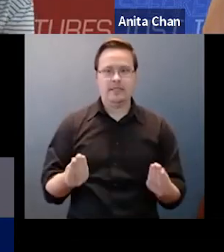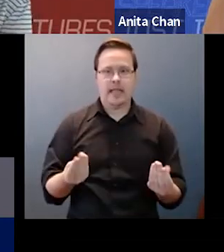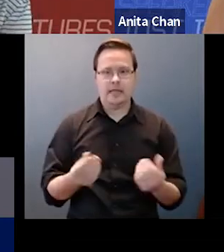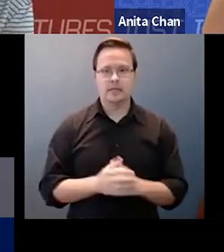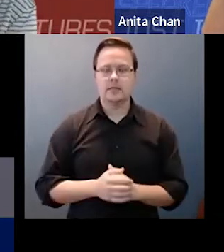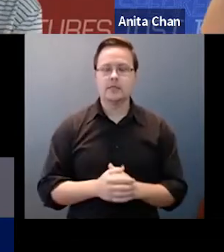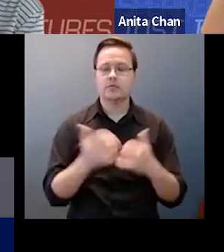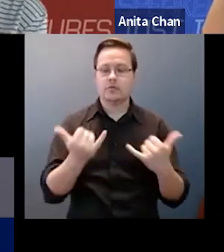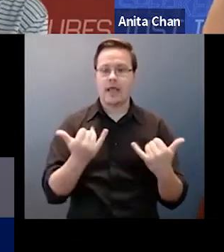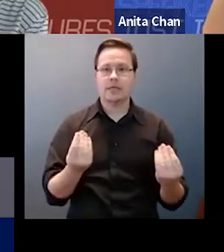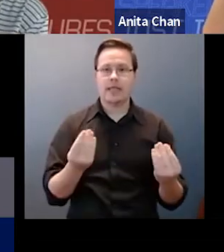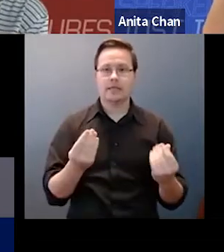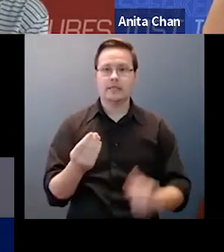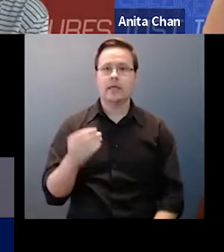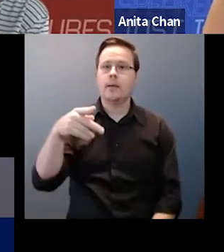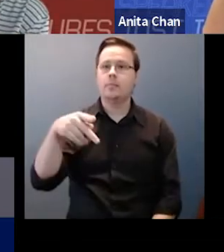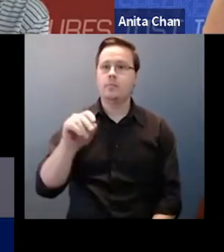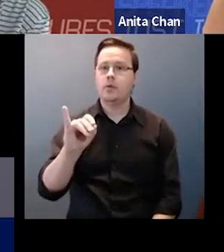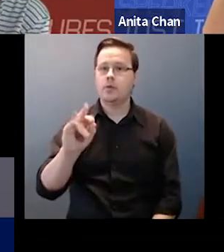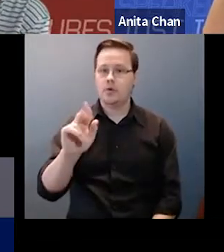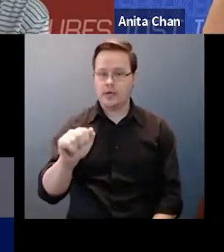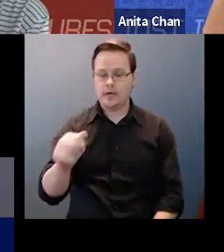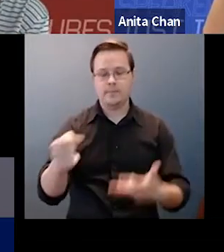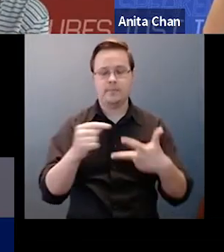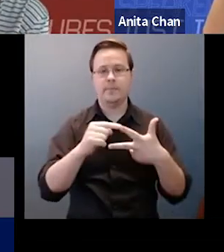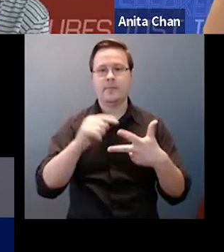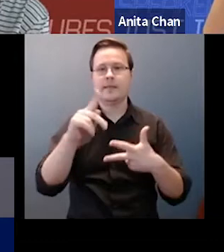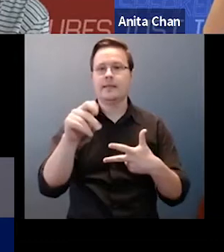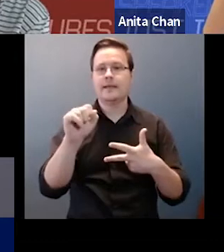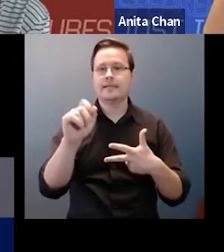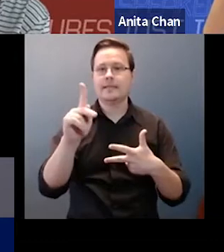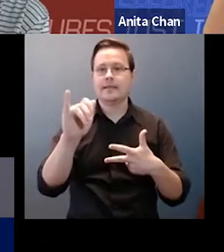Kaskaskia, Piankashaw, Wea, Miami,